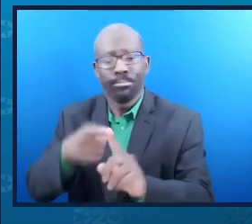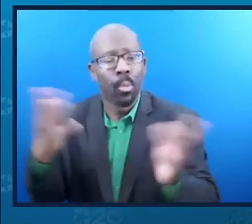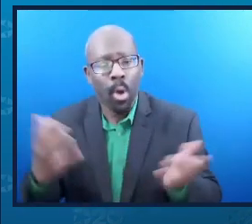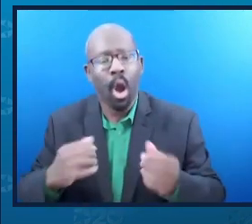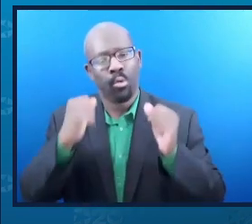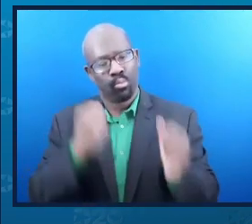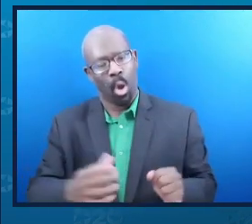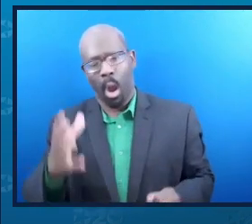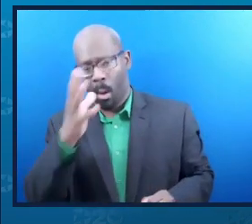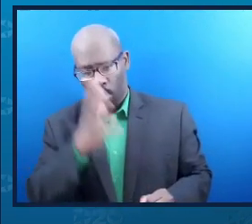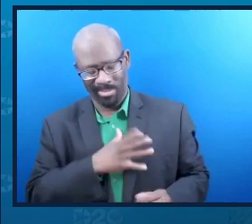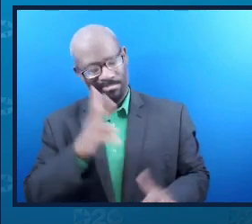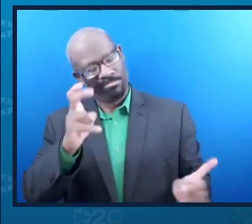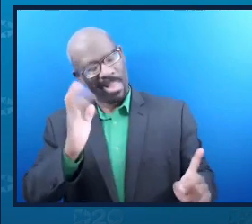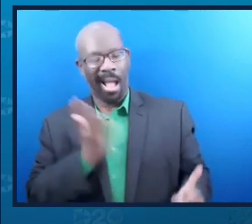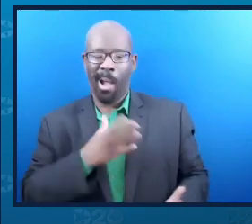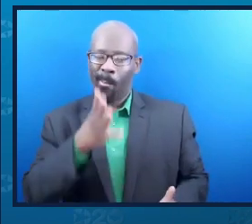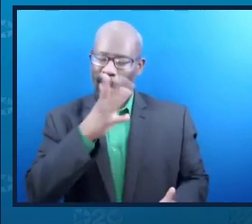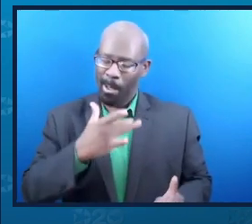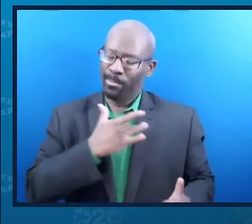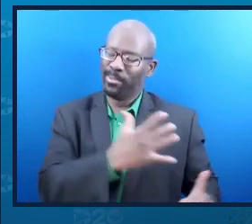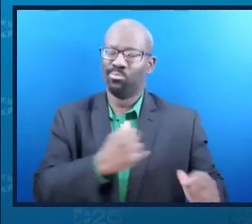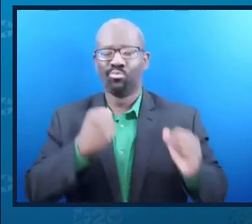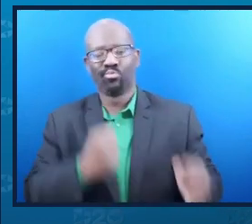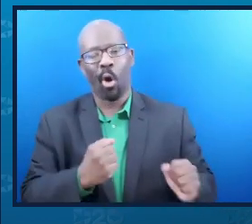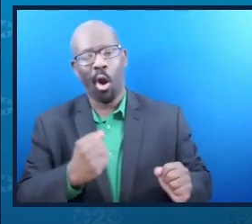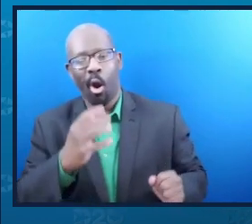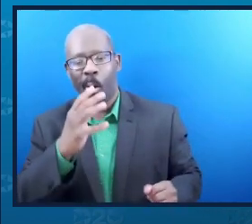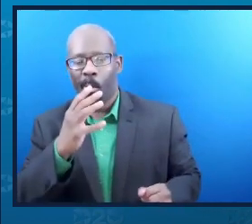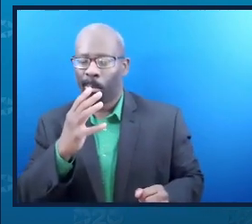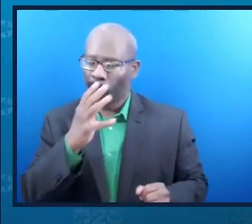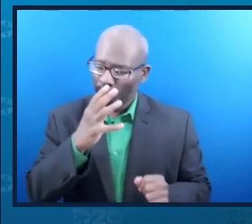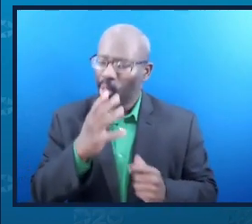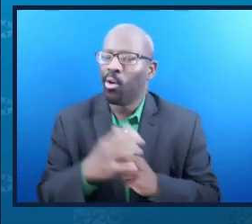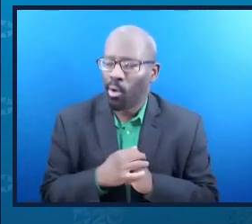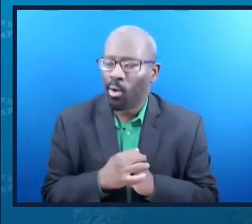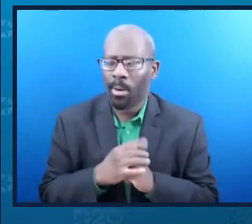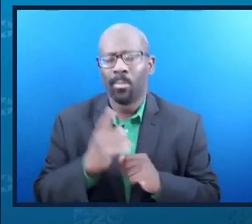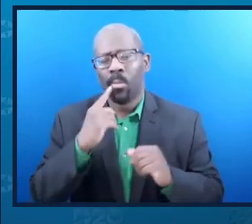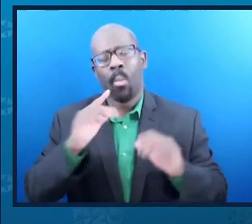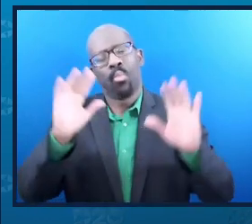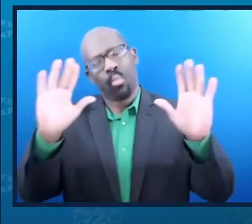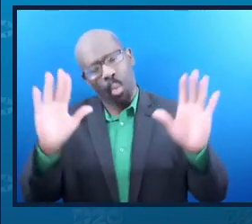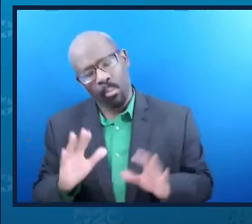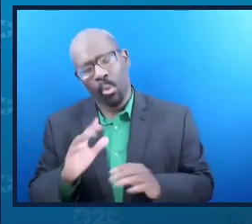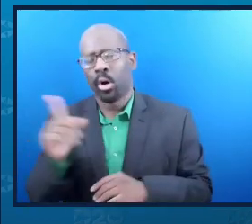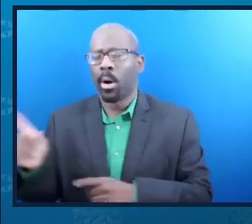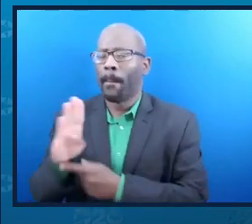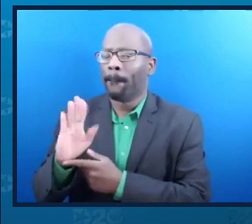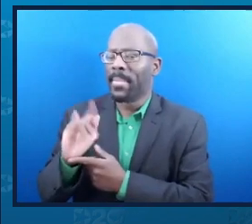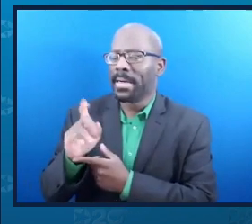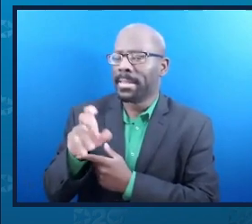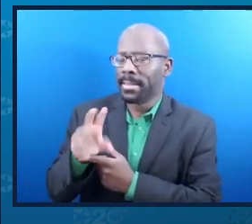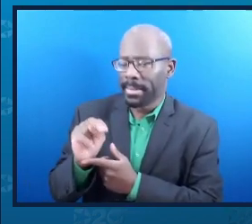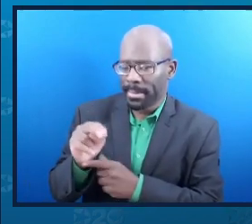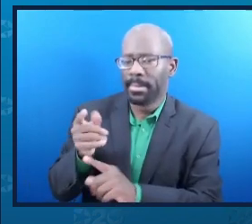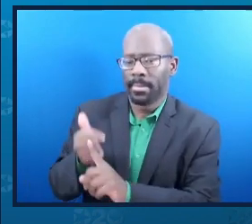HE HAS CARED FOR HIS FAMILY. AND HOW GREAT IS IT THAT